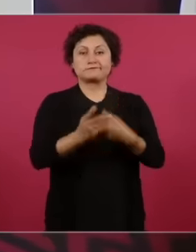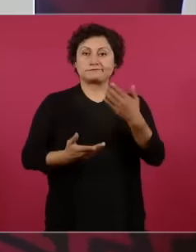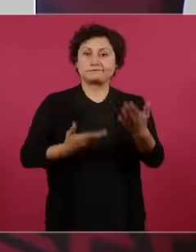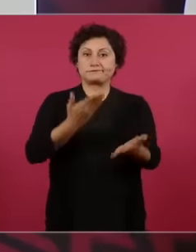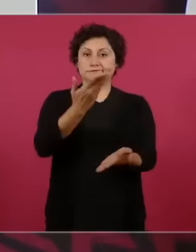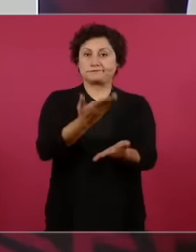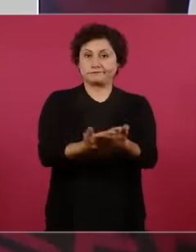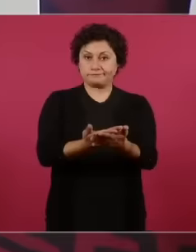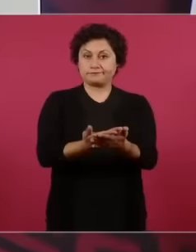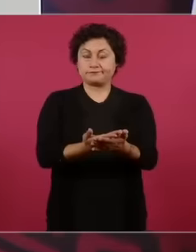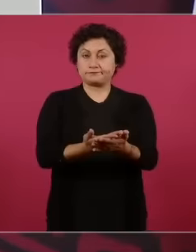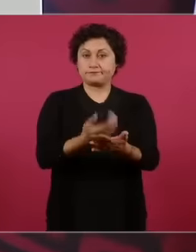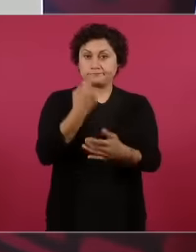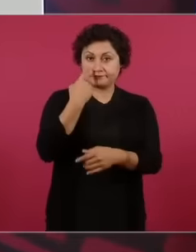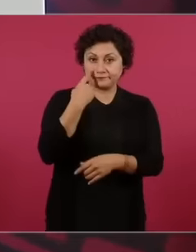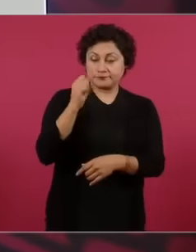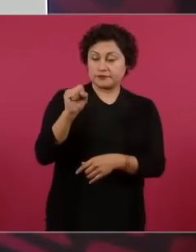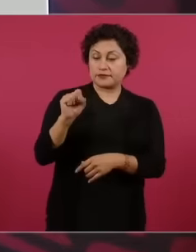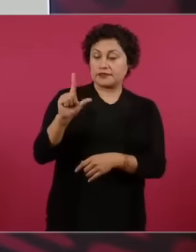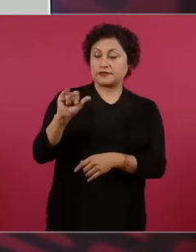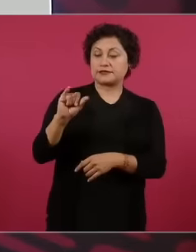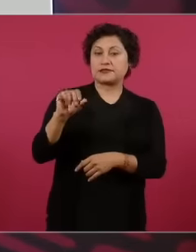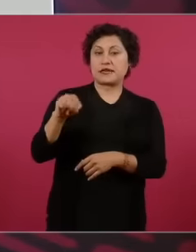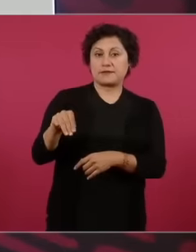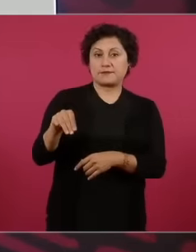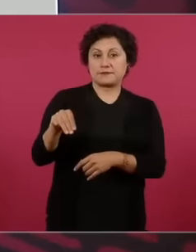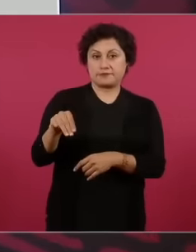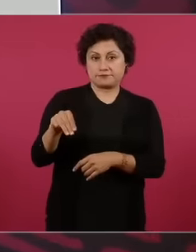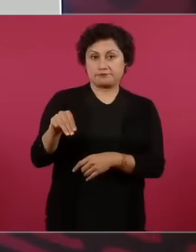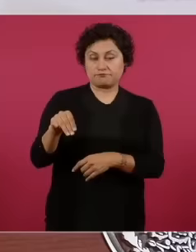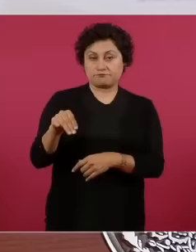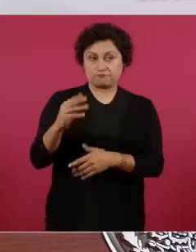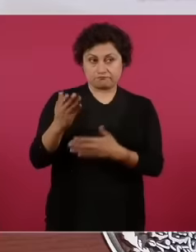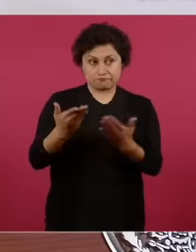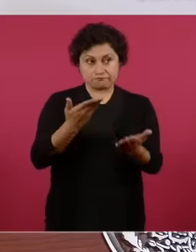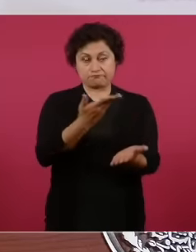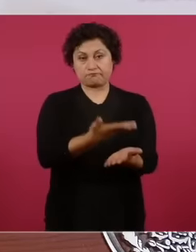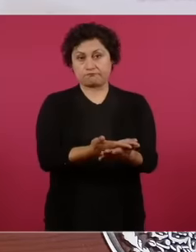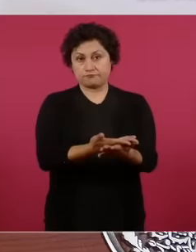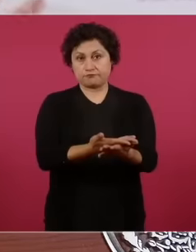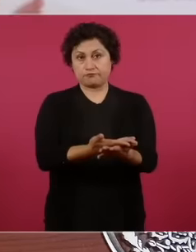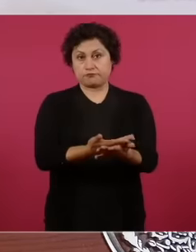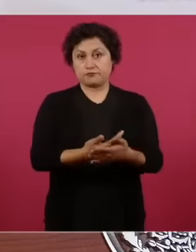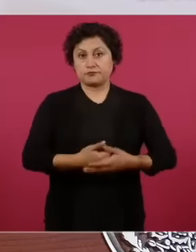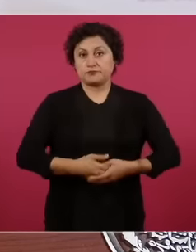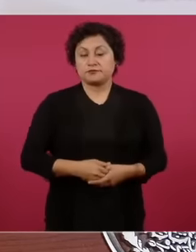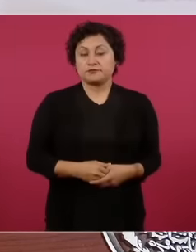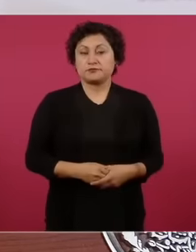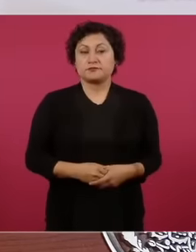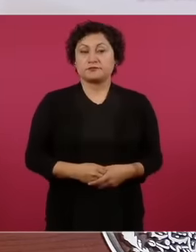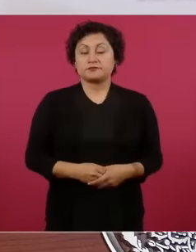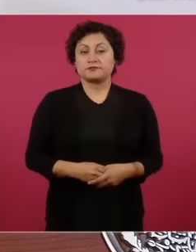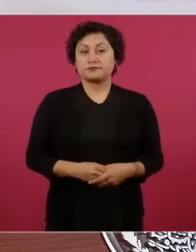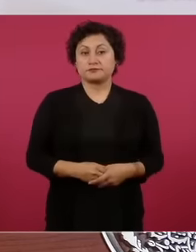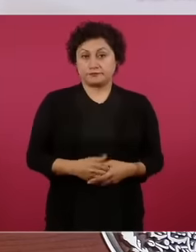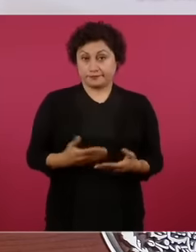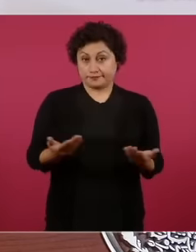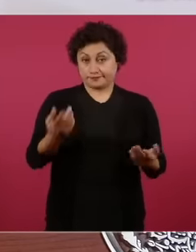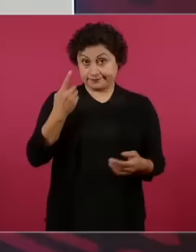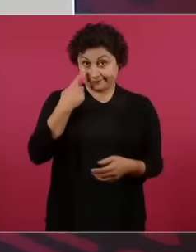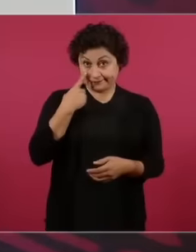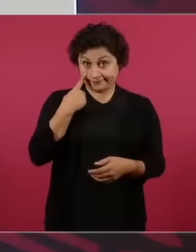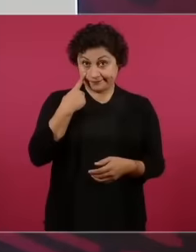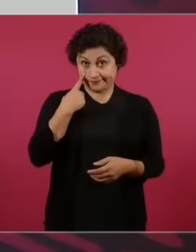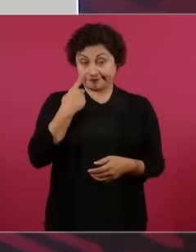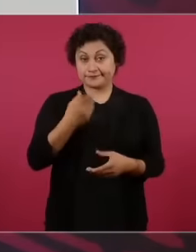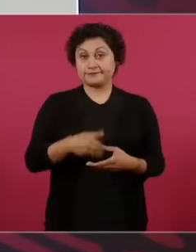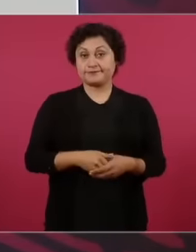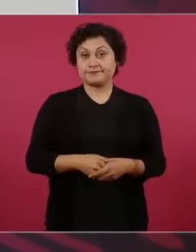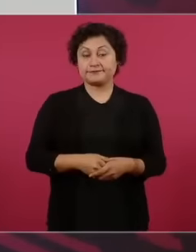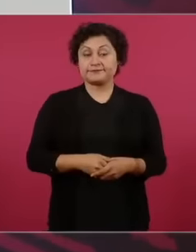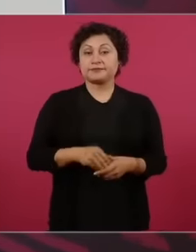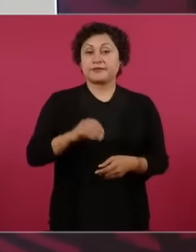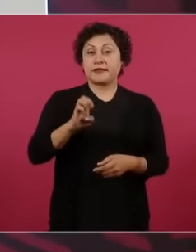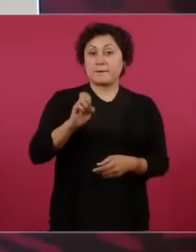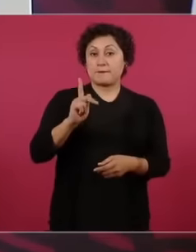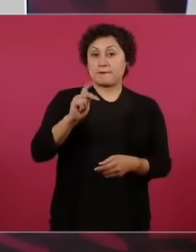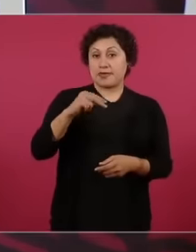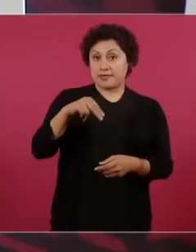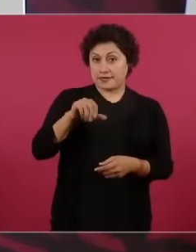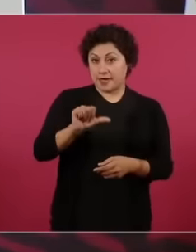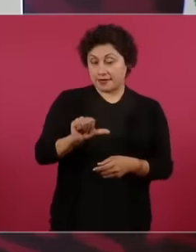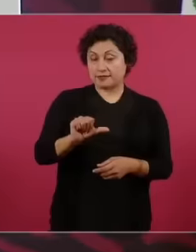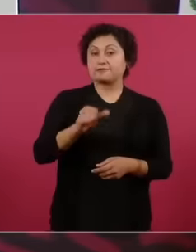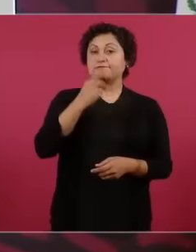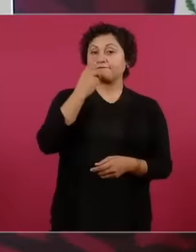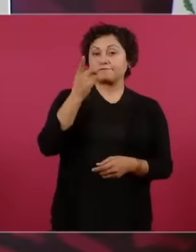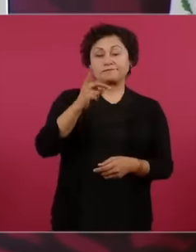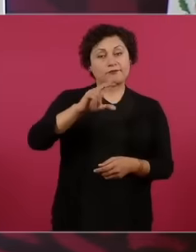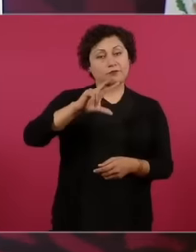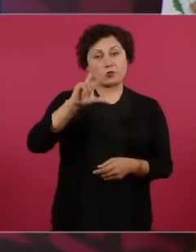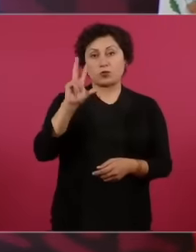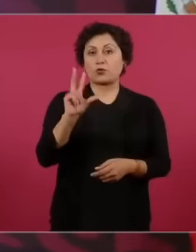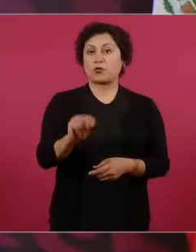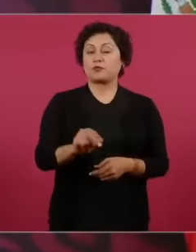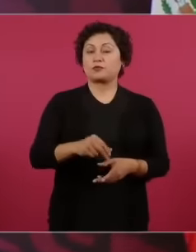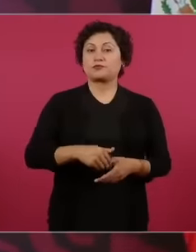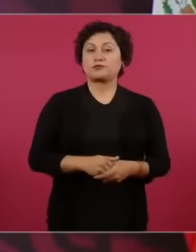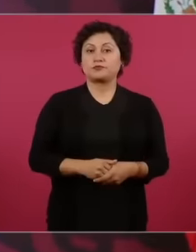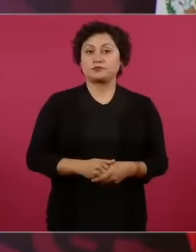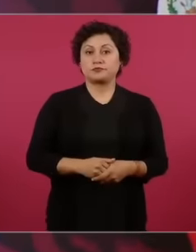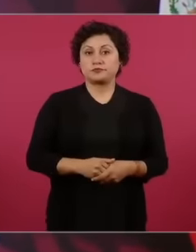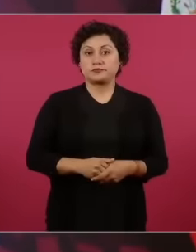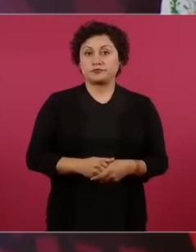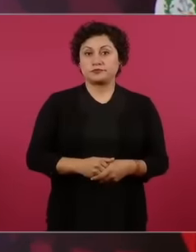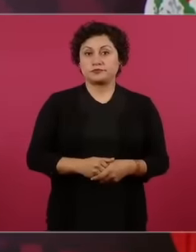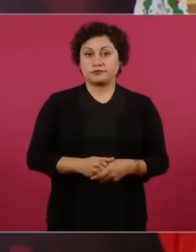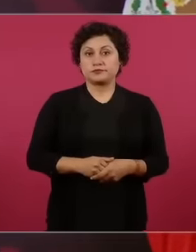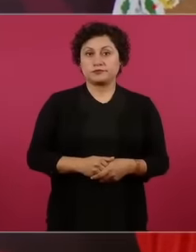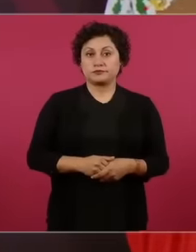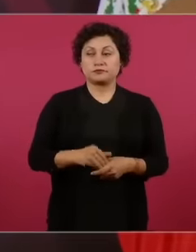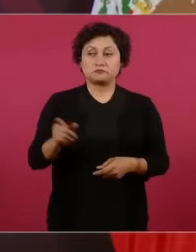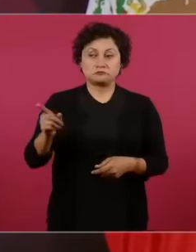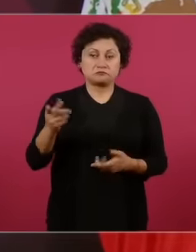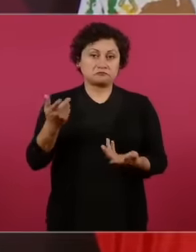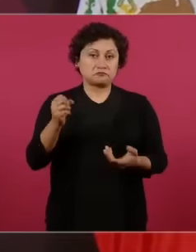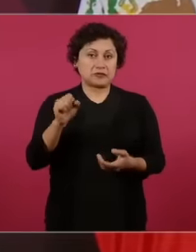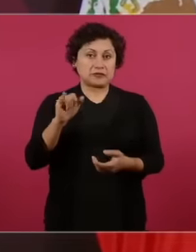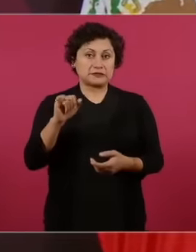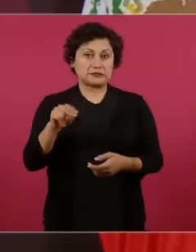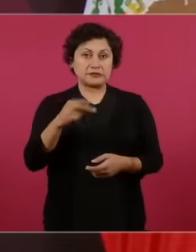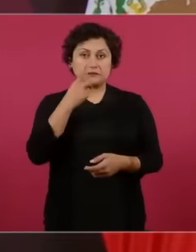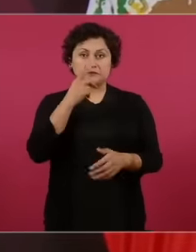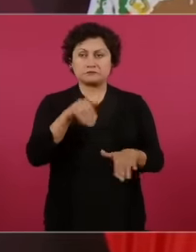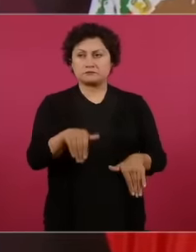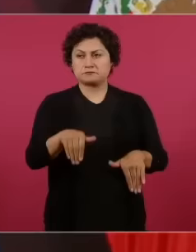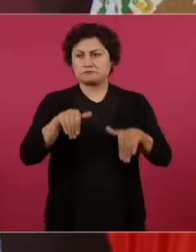SL and he told them no, he didn't get involved in that, he was a businessman